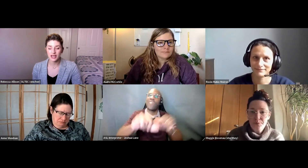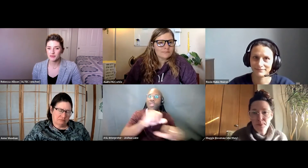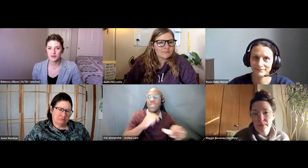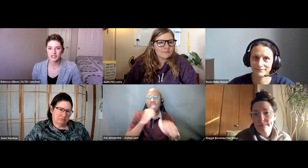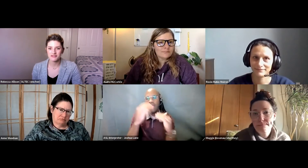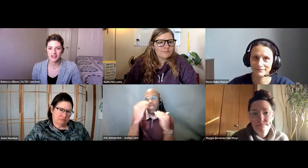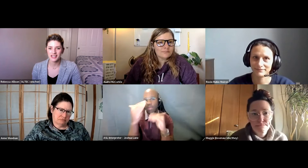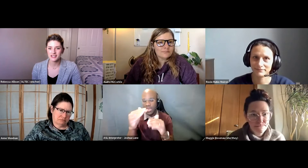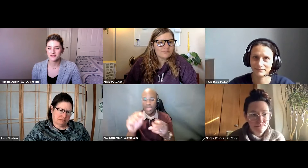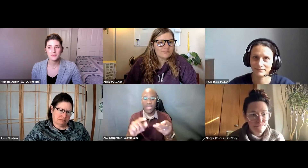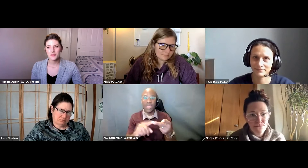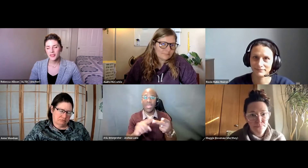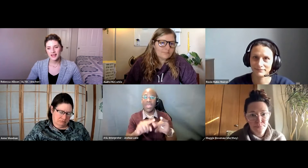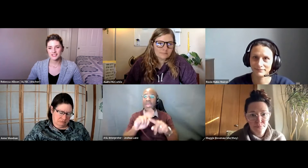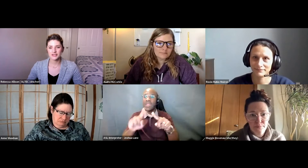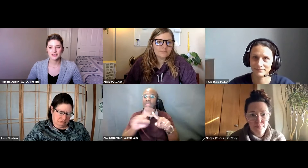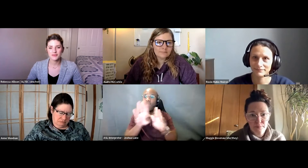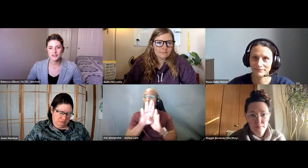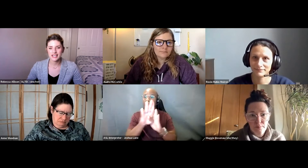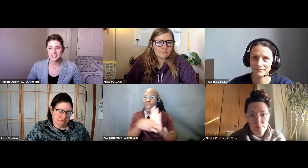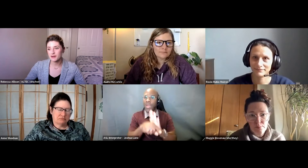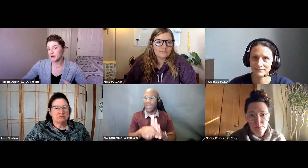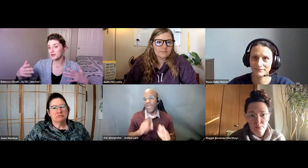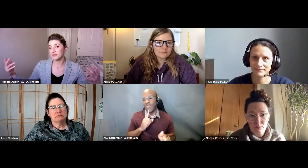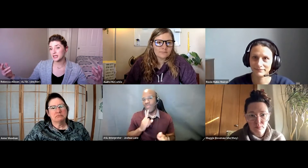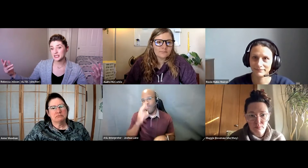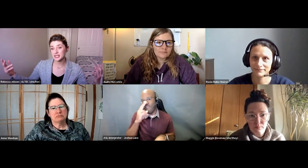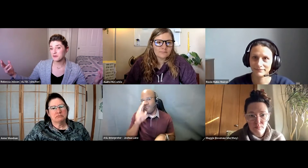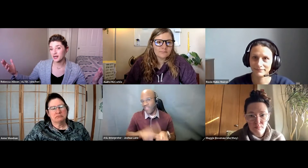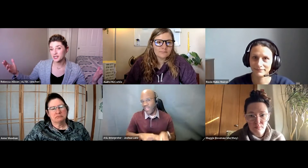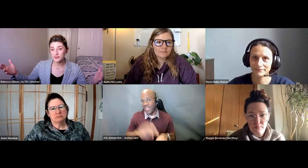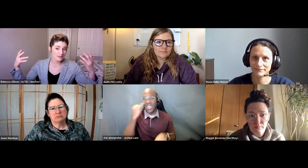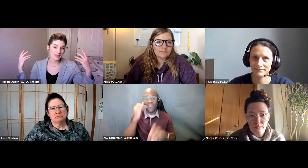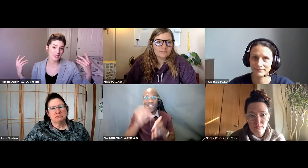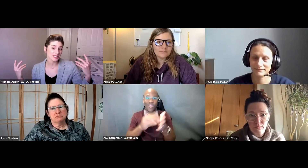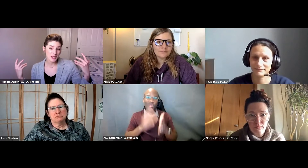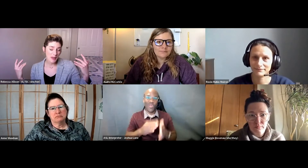could be really fun if a student is presenting about the beach and they wanted to put a beach